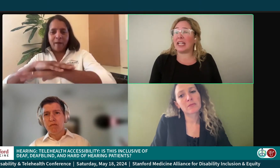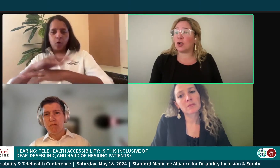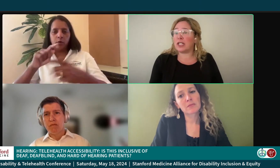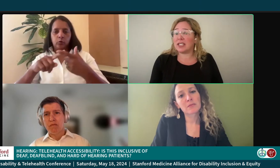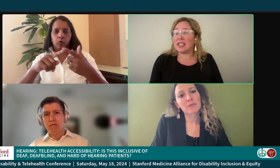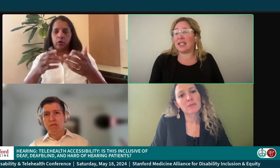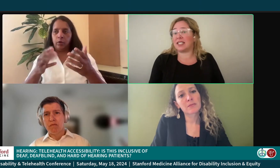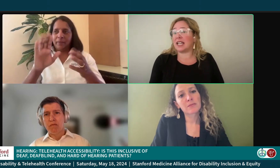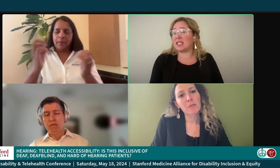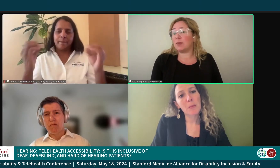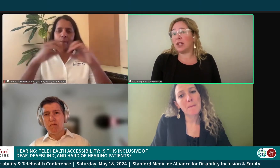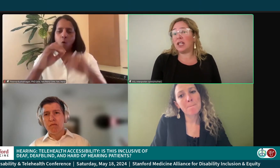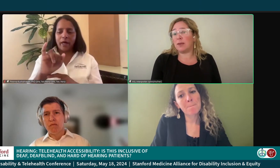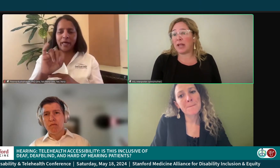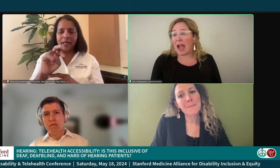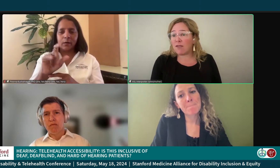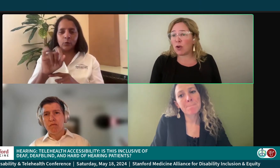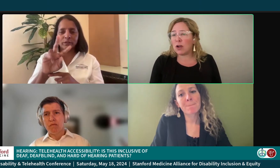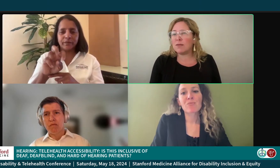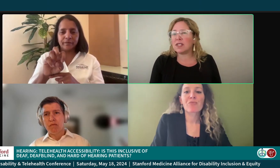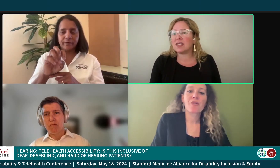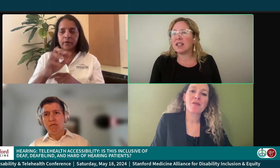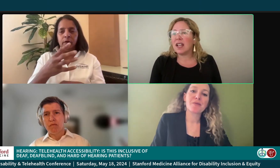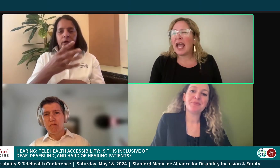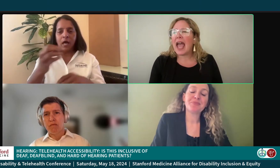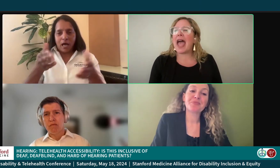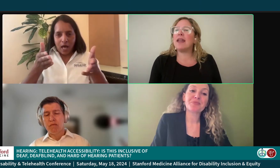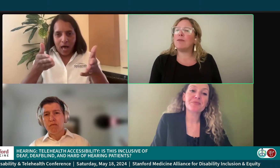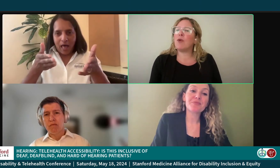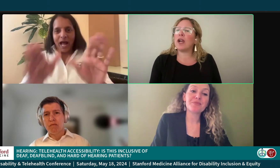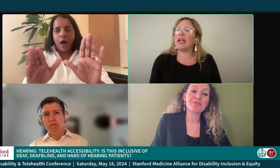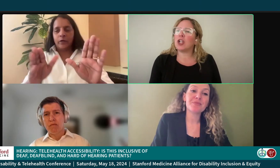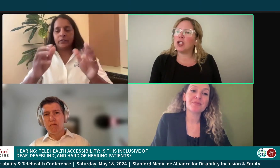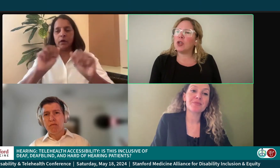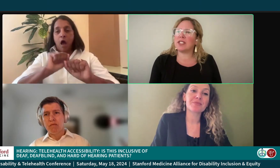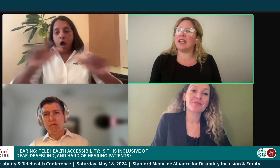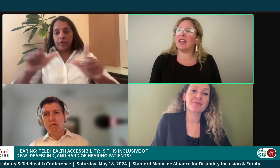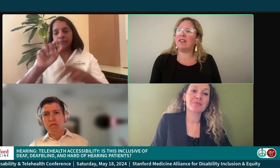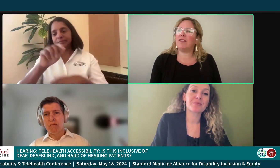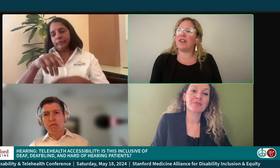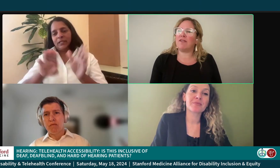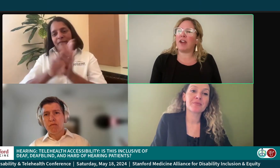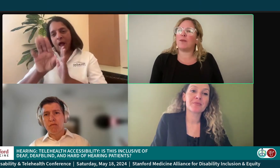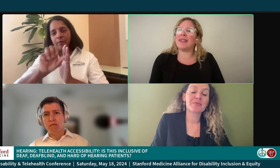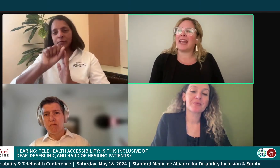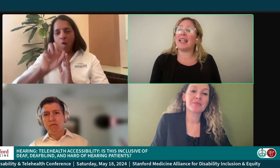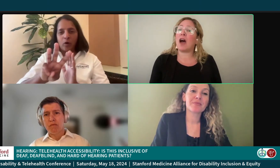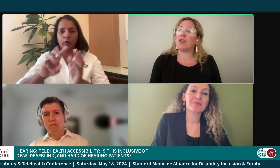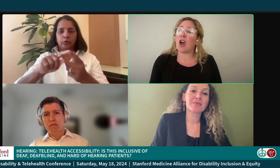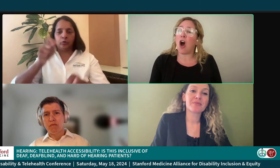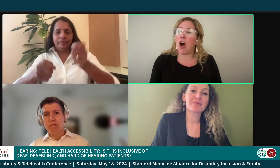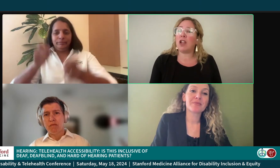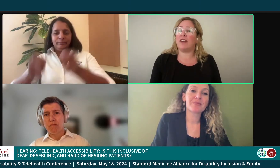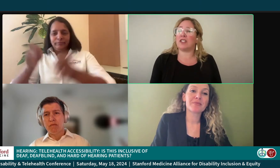increases in accessibility to platforms and a more inclusive environment that allows all of us